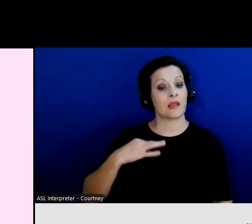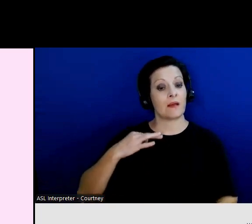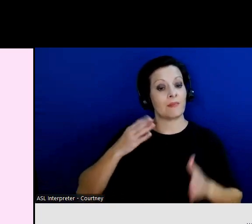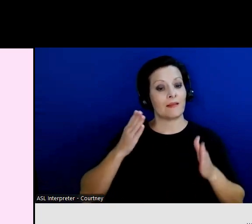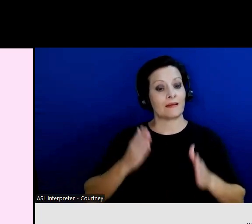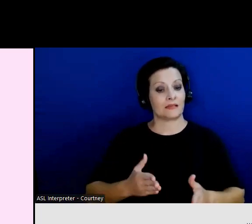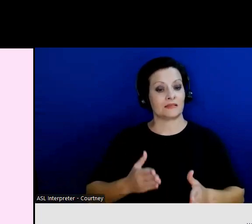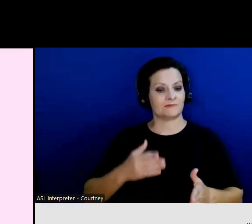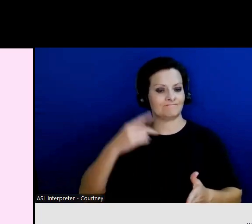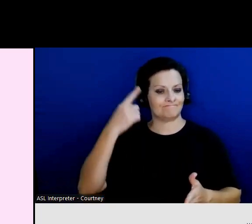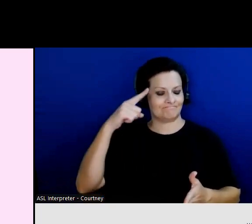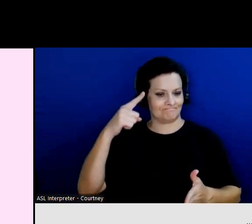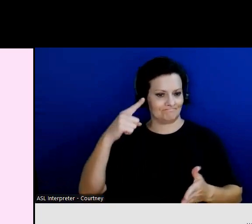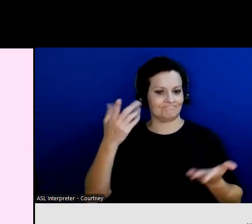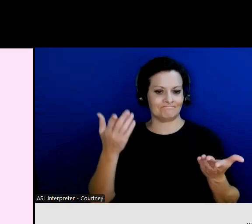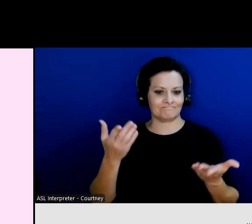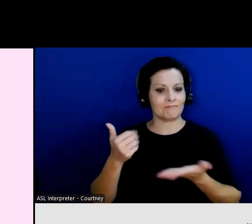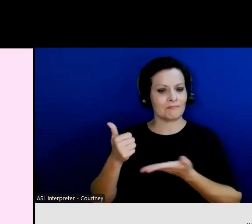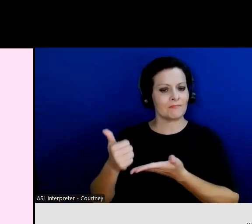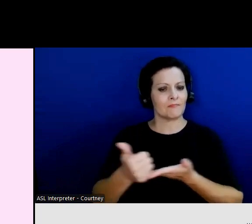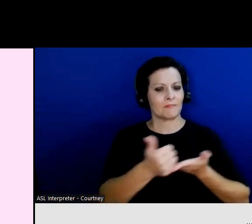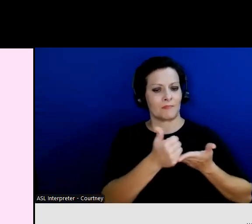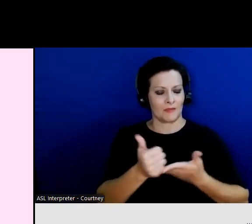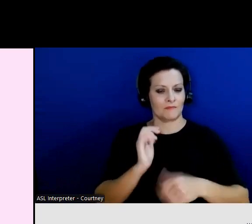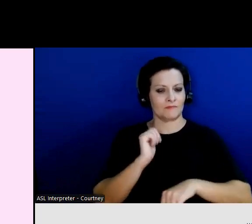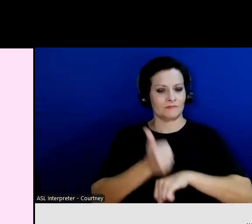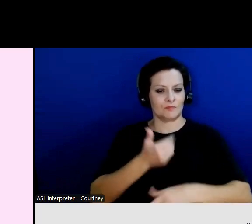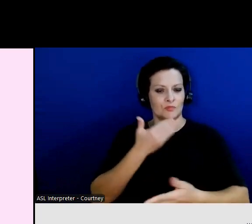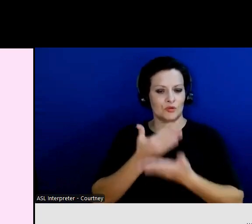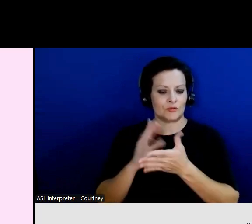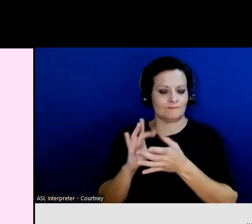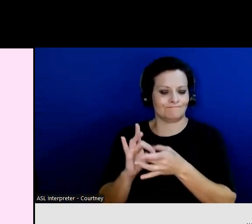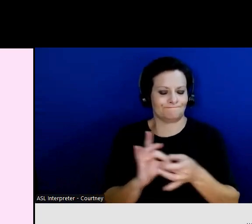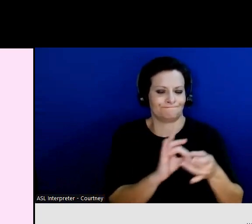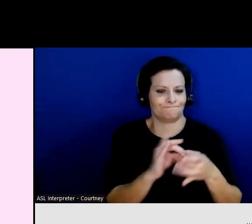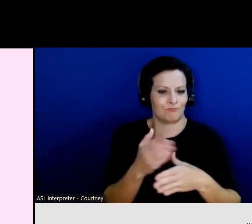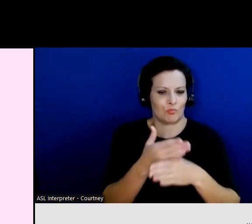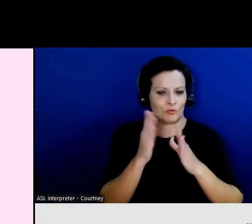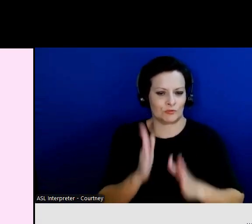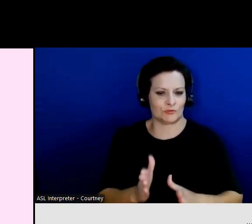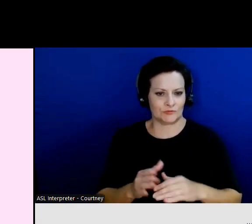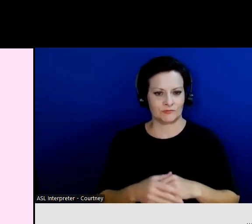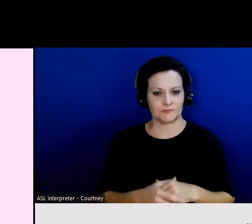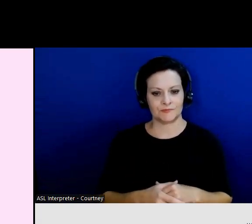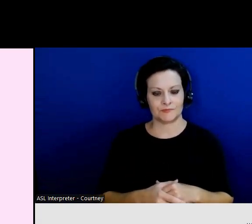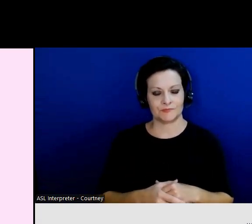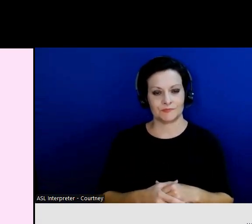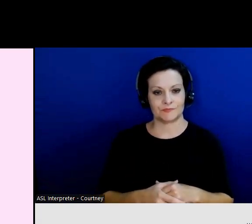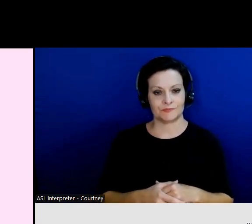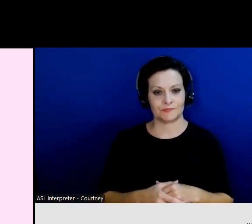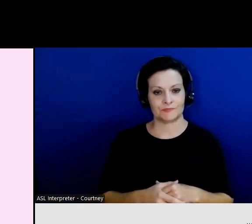by establishing collaborative partnerships. Victim service providers and disability